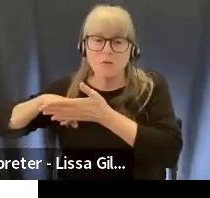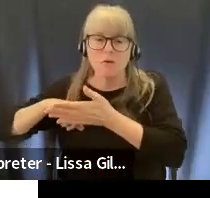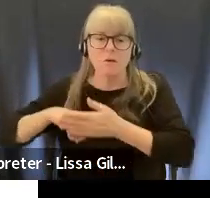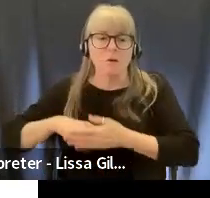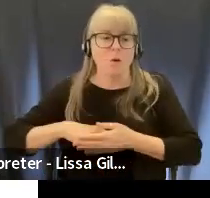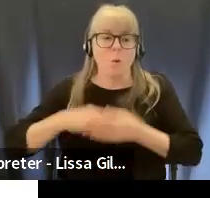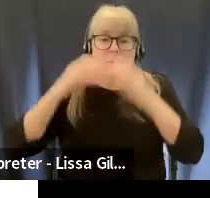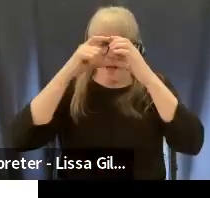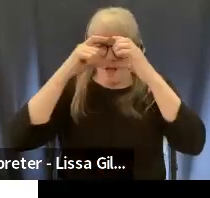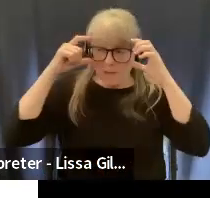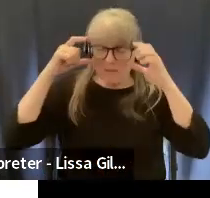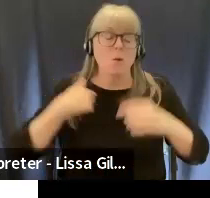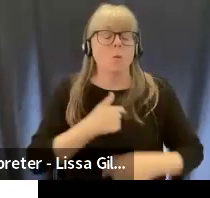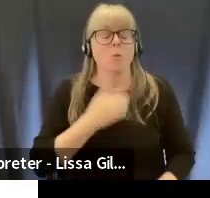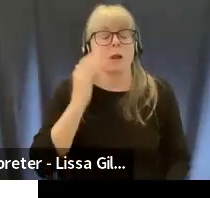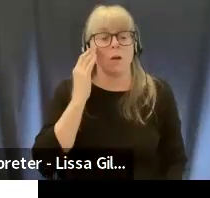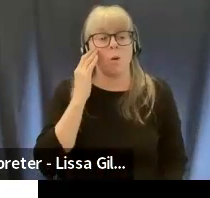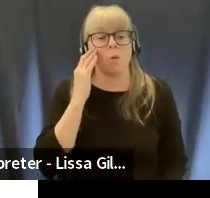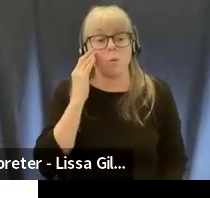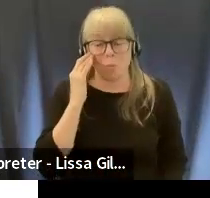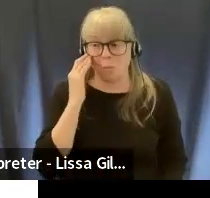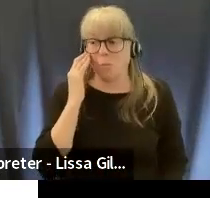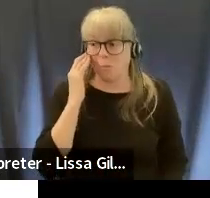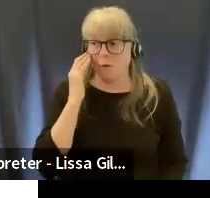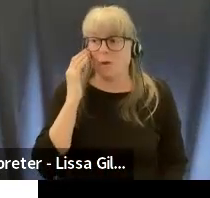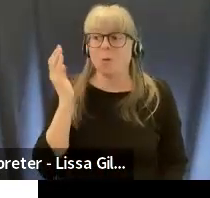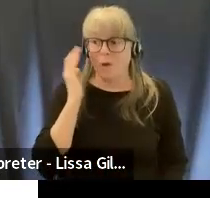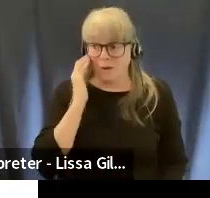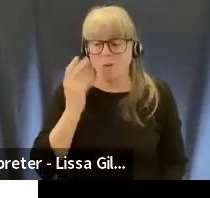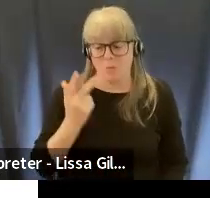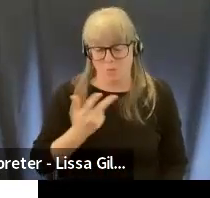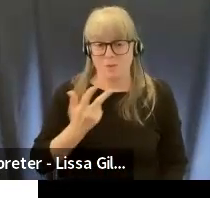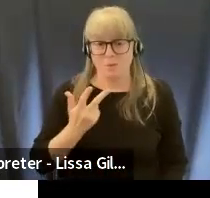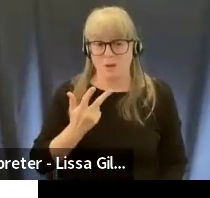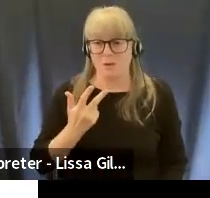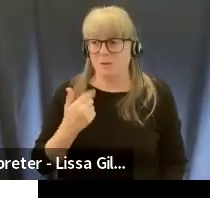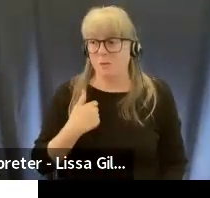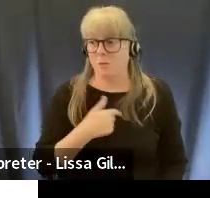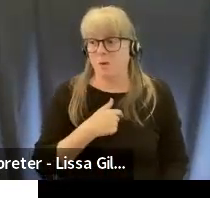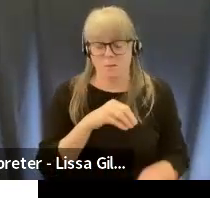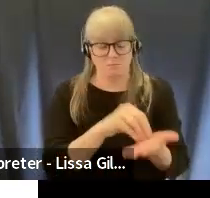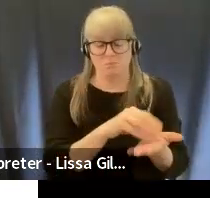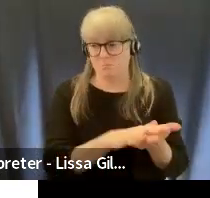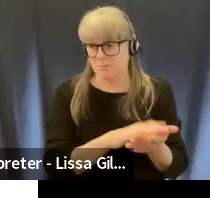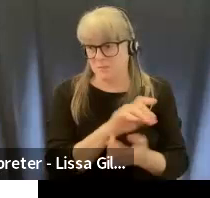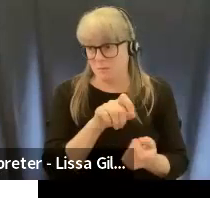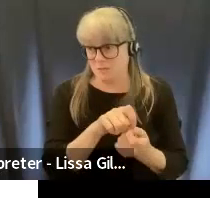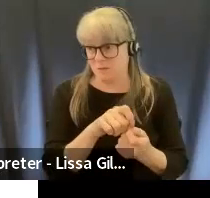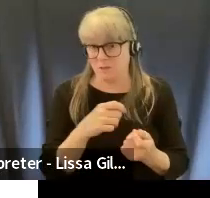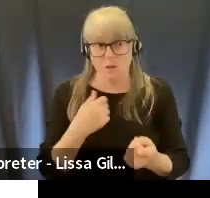We know because we've we know those, and those are mentioned particularly because and it's something that we had not thought about historically.